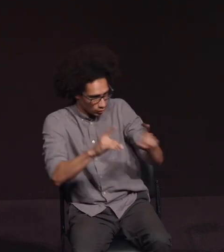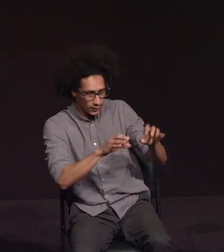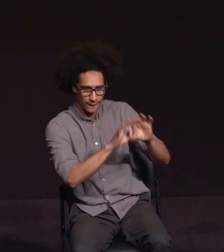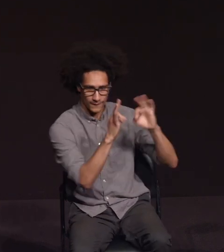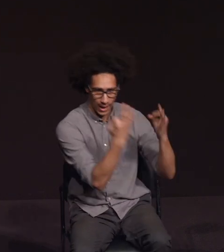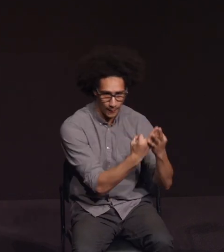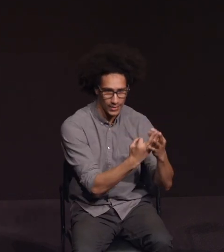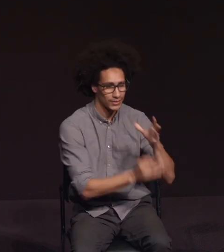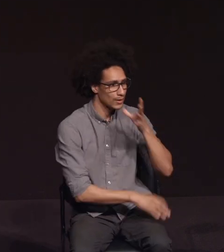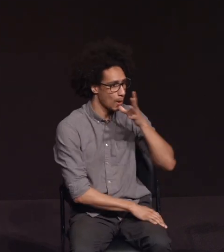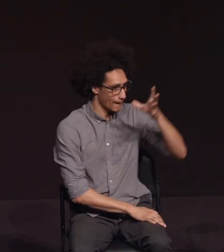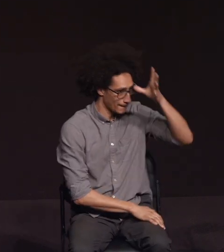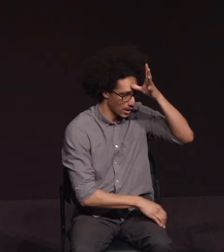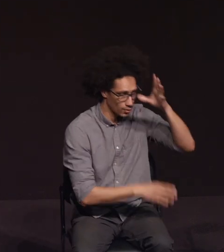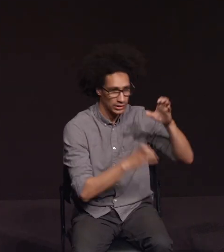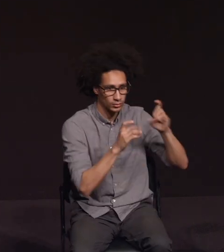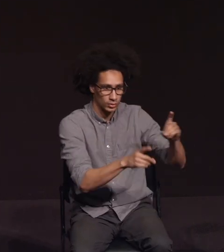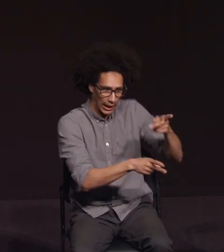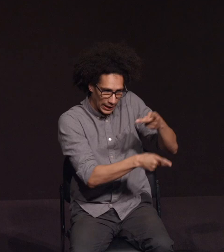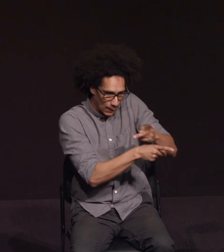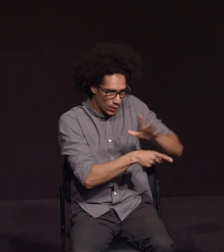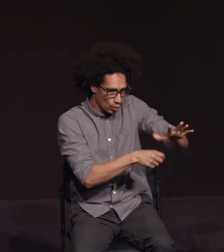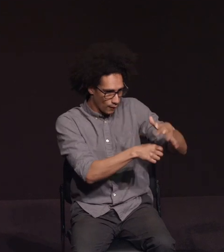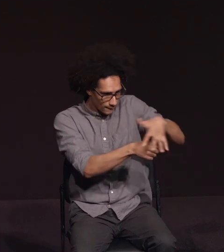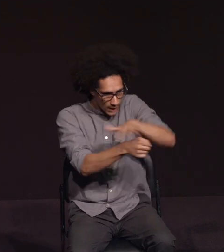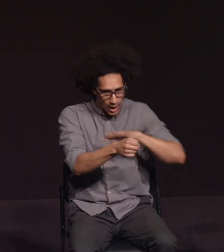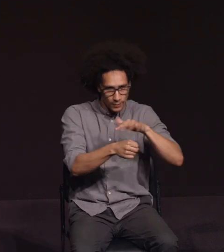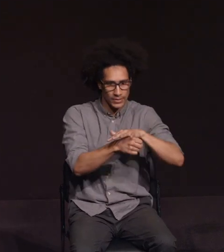about keeping your environments safe.